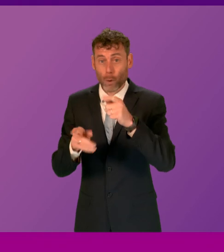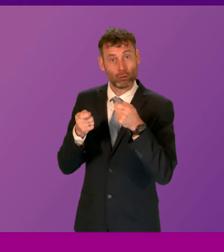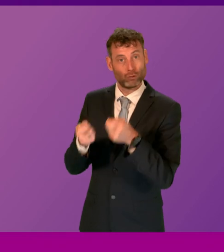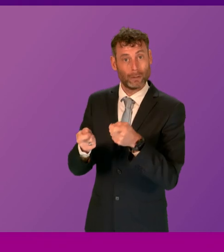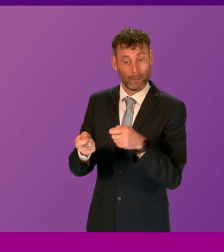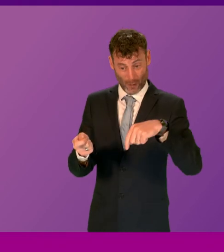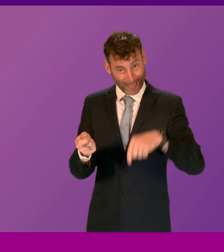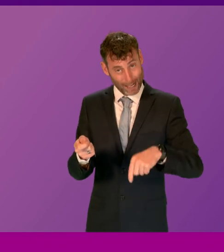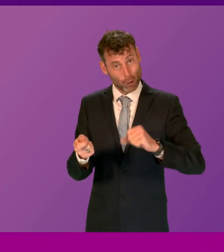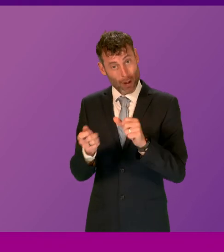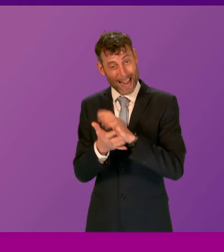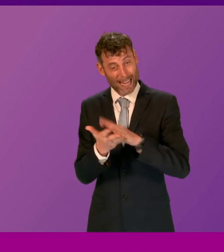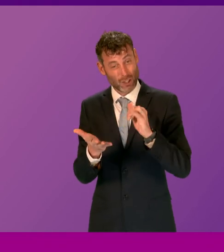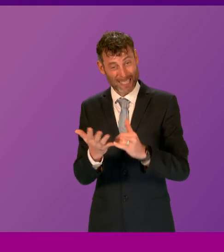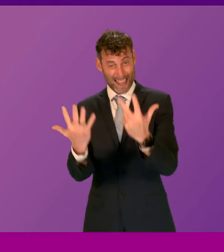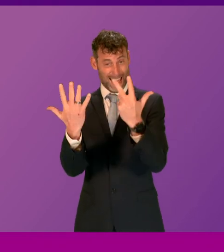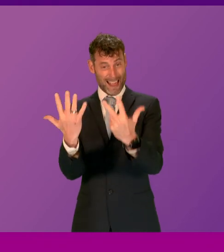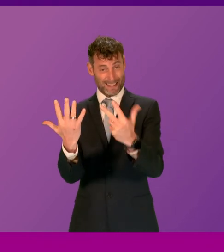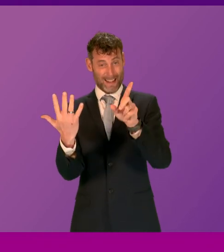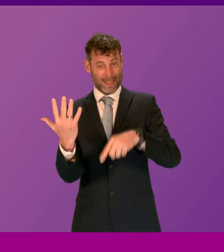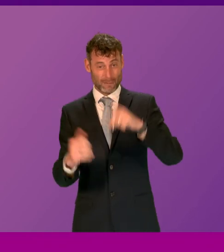Eight thousand have been waiting more than two years.